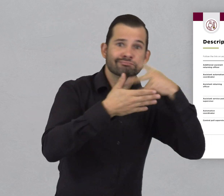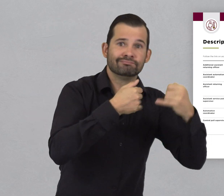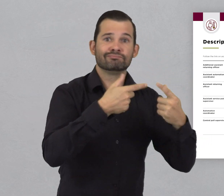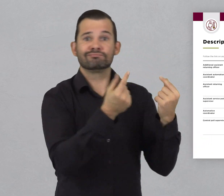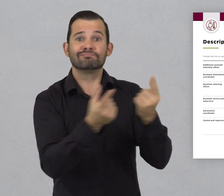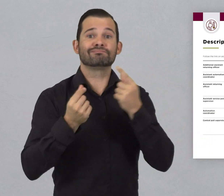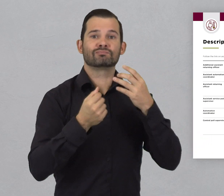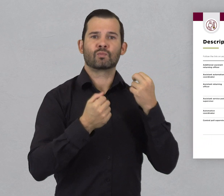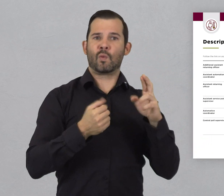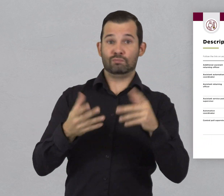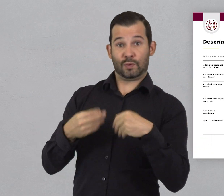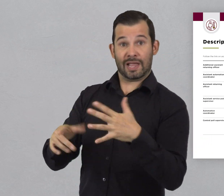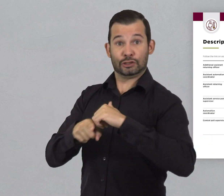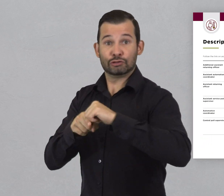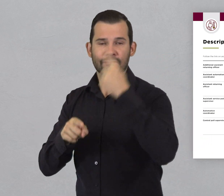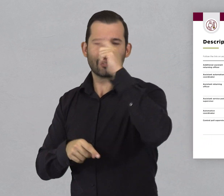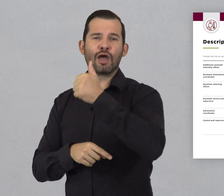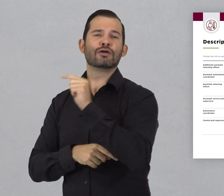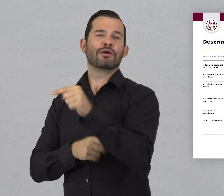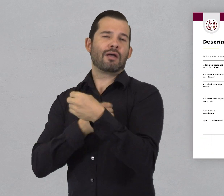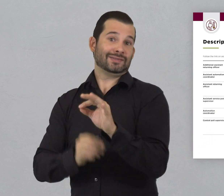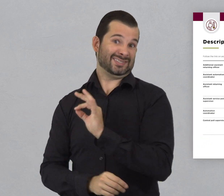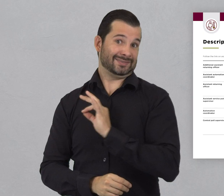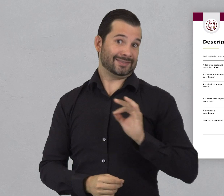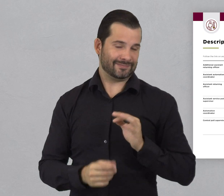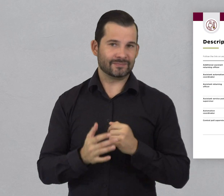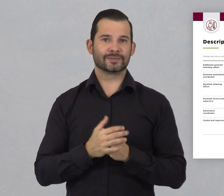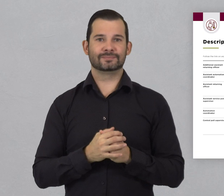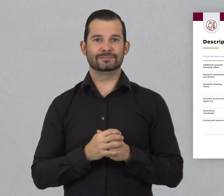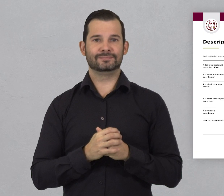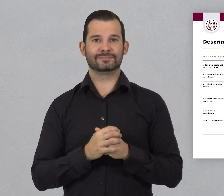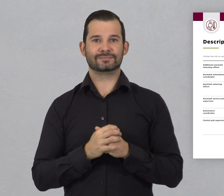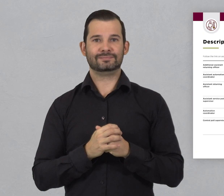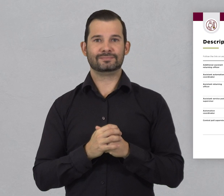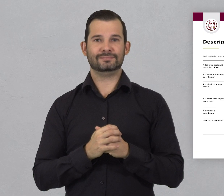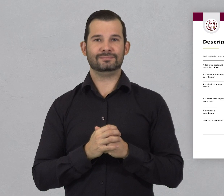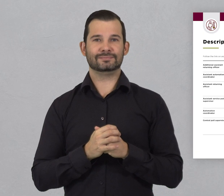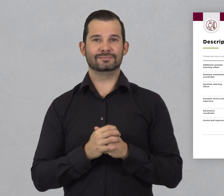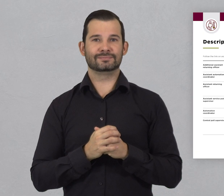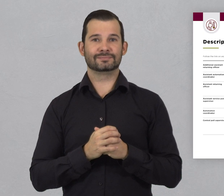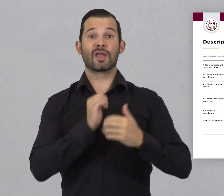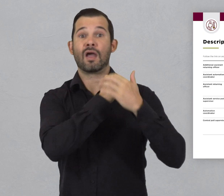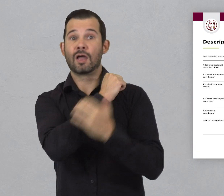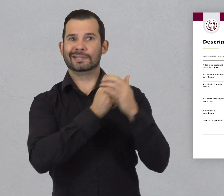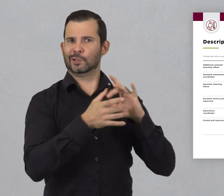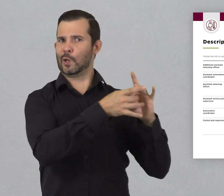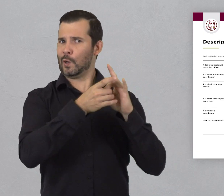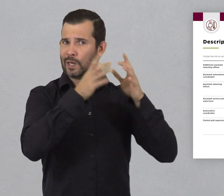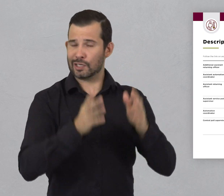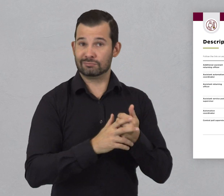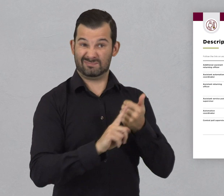or providing training to other office staff. Automation coordinator: The automation coordinator